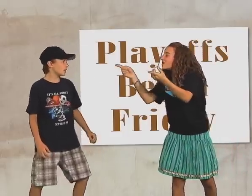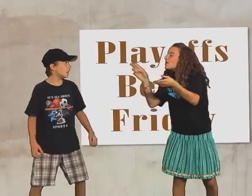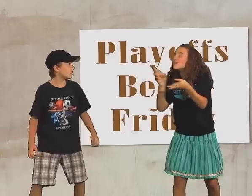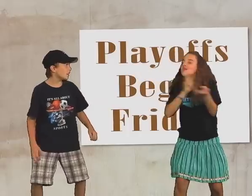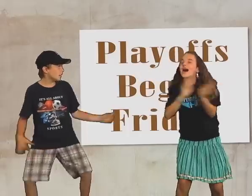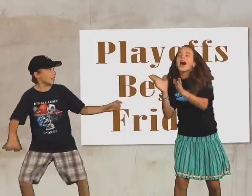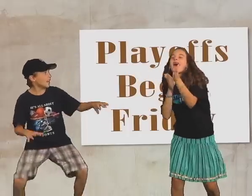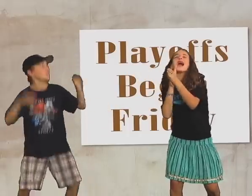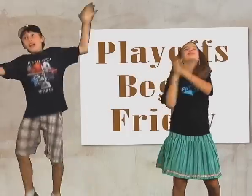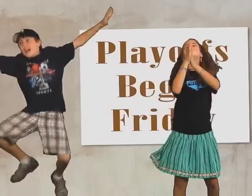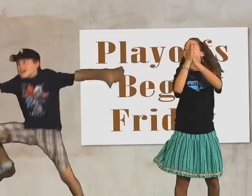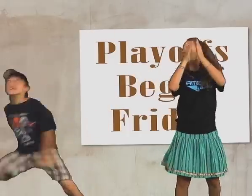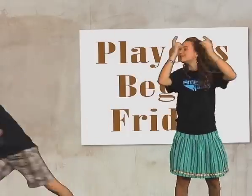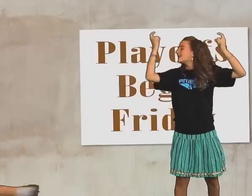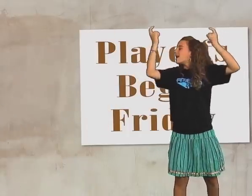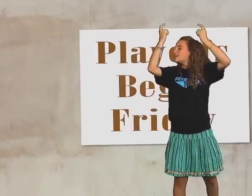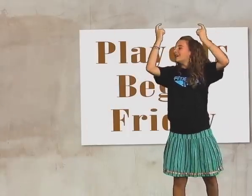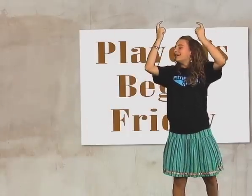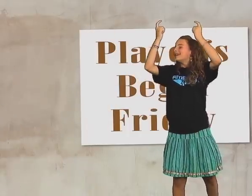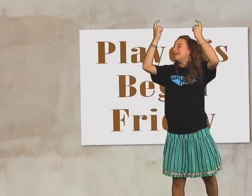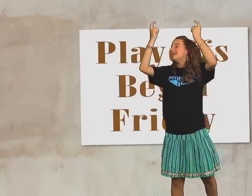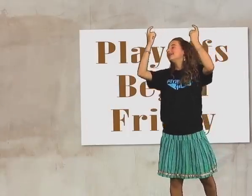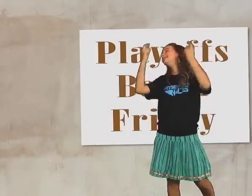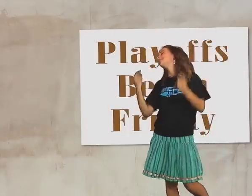THEN WHEN IT'S GAME TIME YOU'LL BE READY,